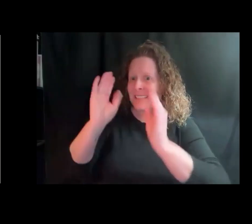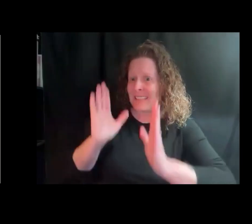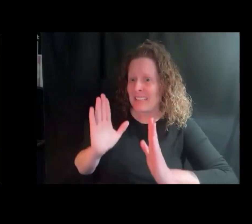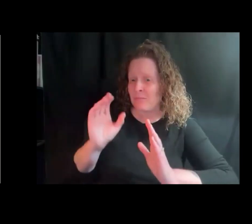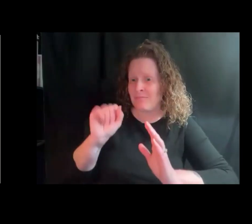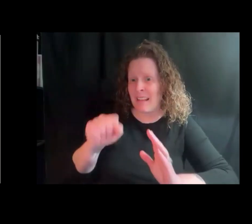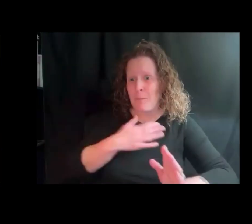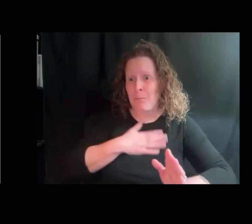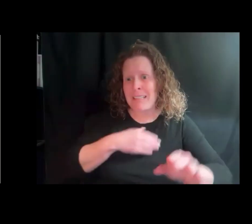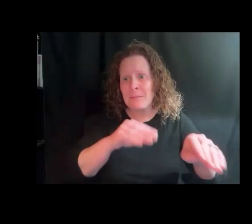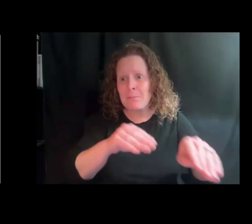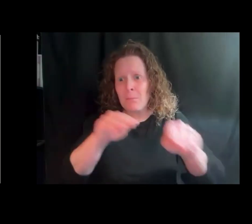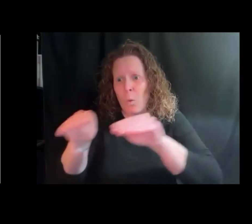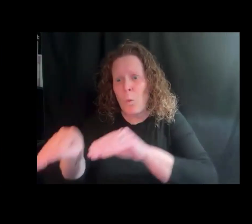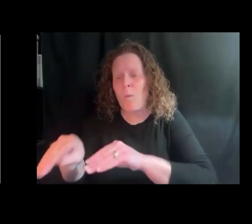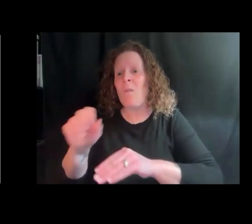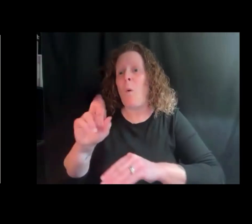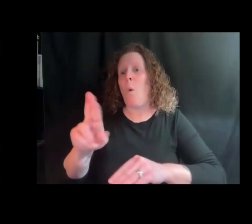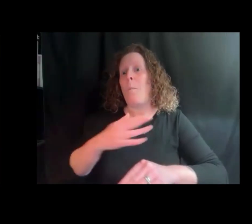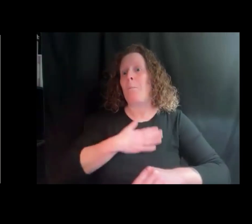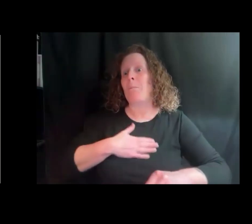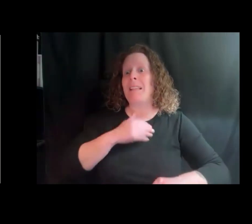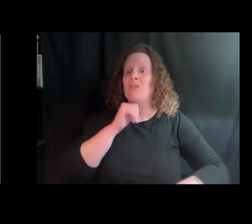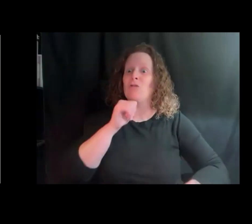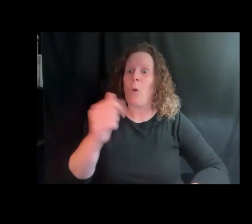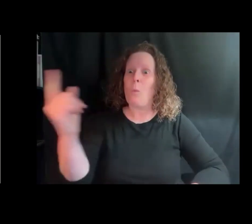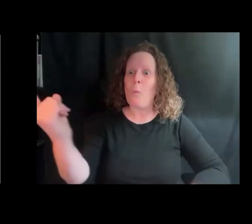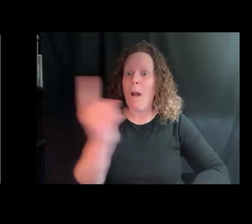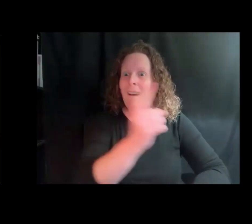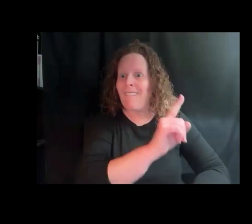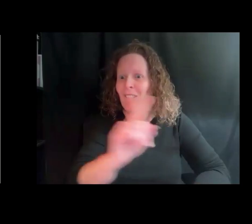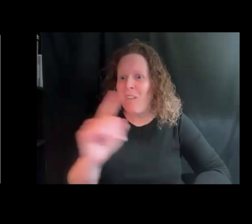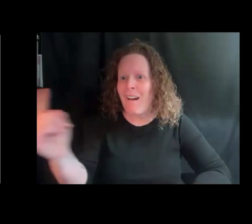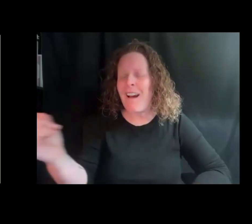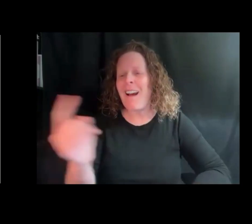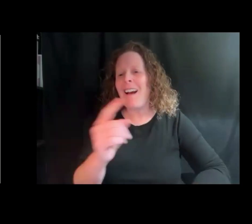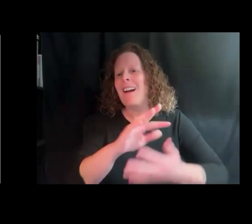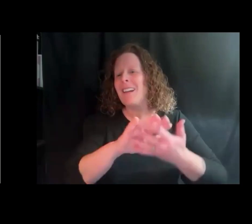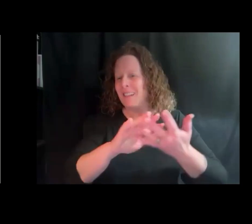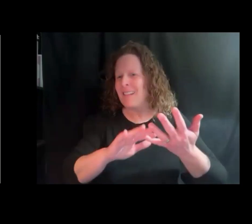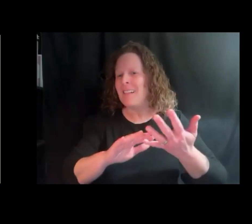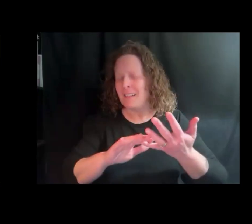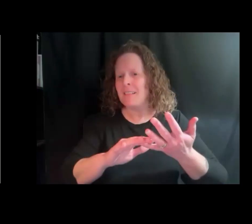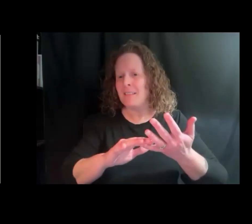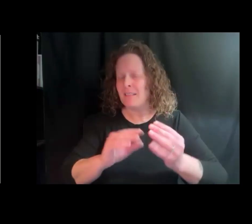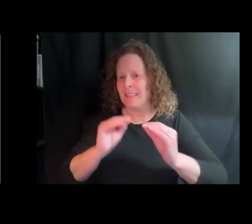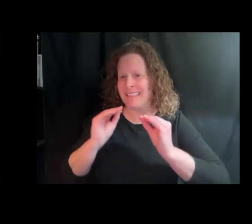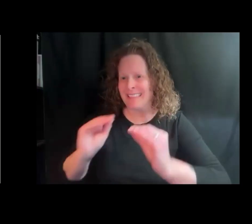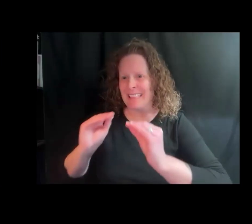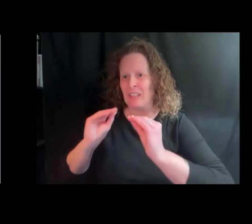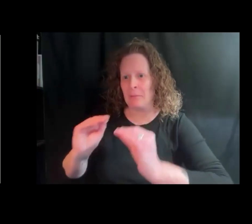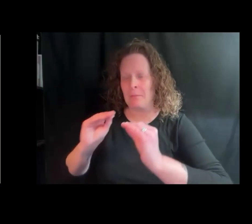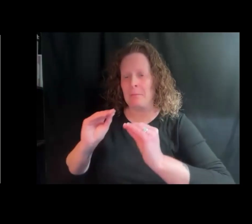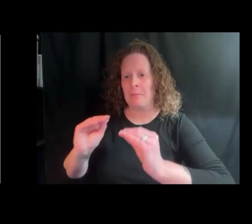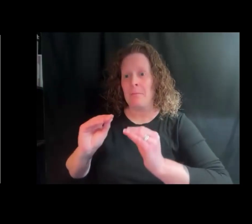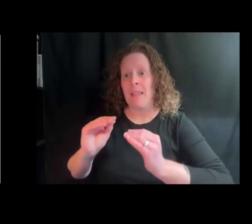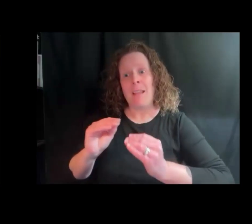should be able to if the interpreter says if you can't see raise your hand tell the teacher what's happening.